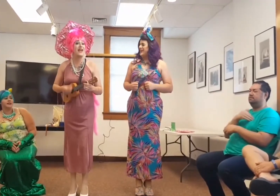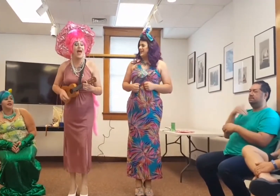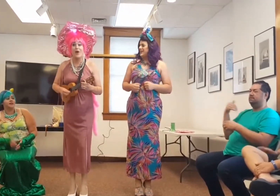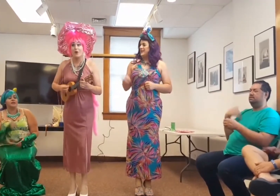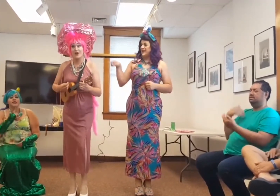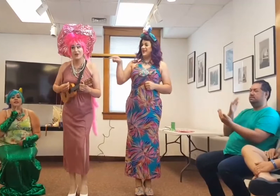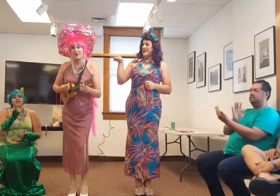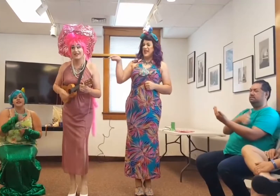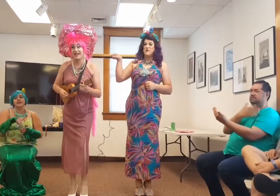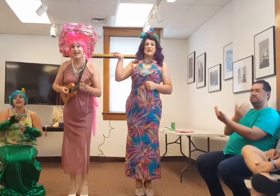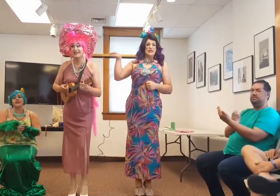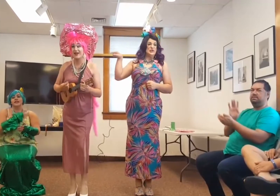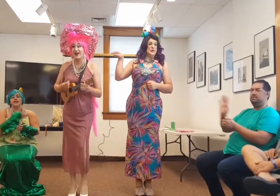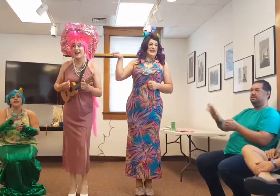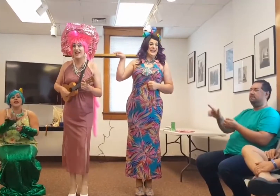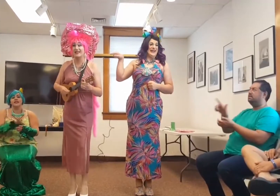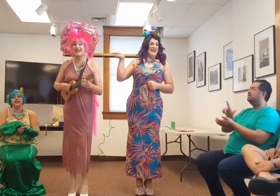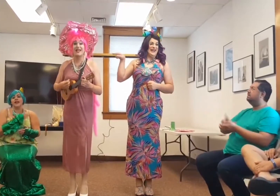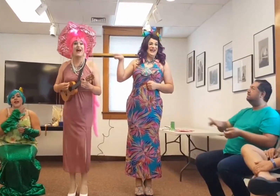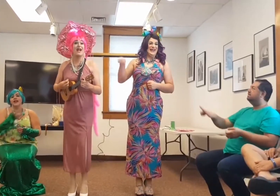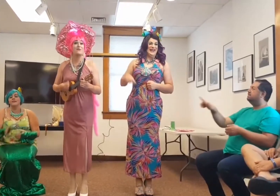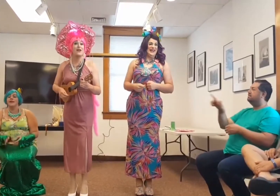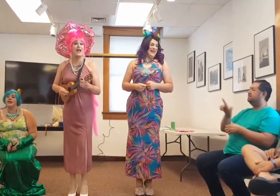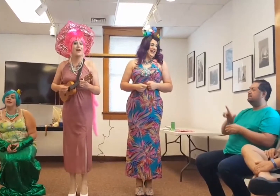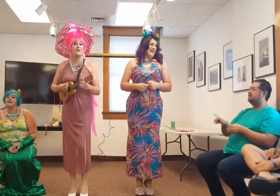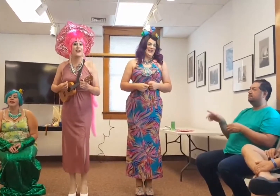We'll sing a song at the library,